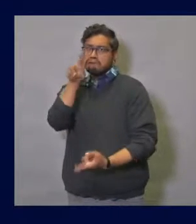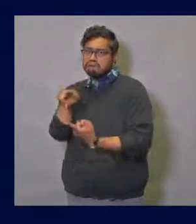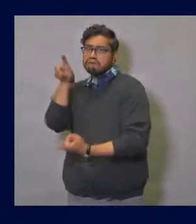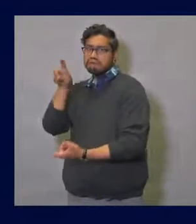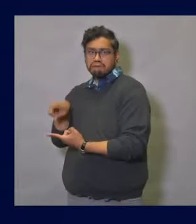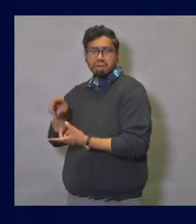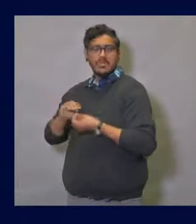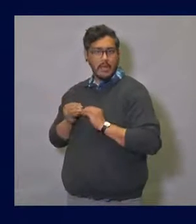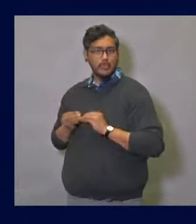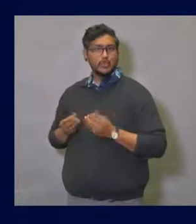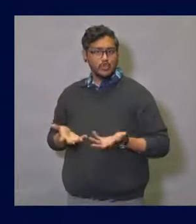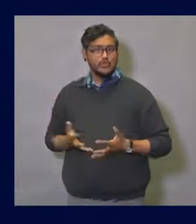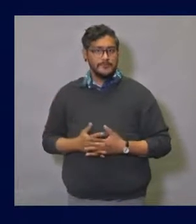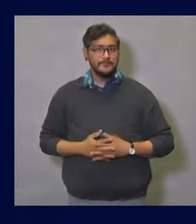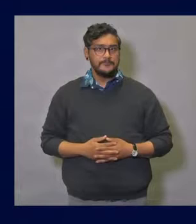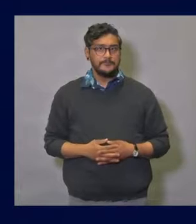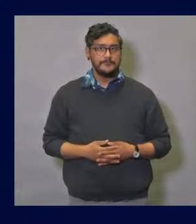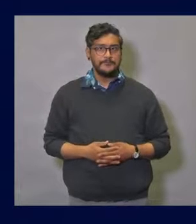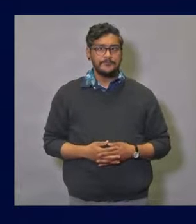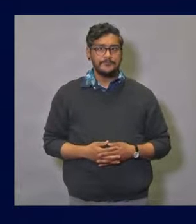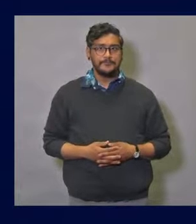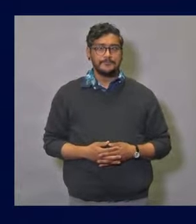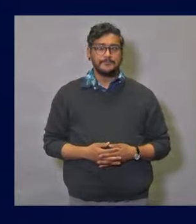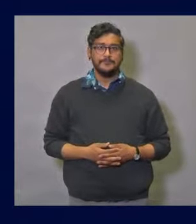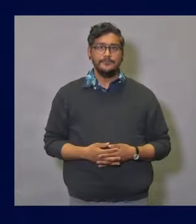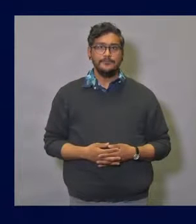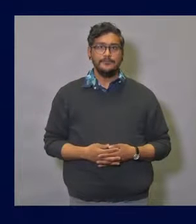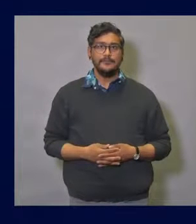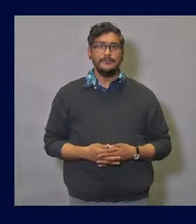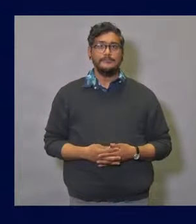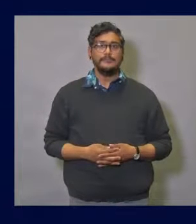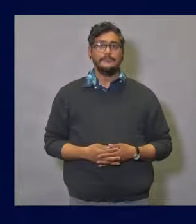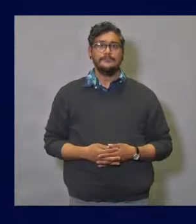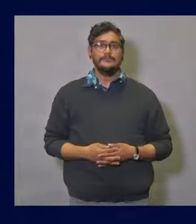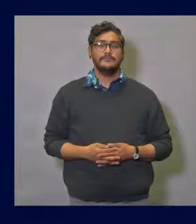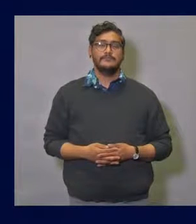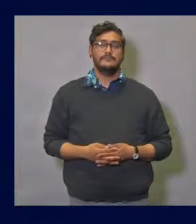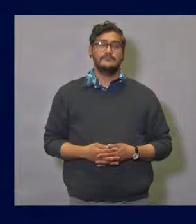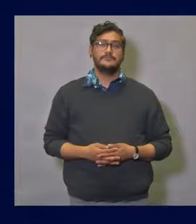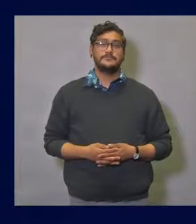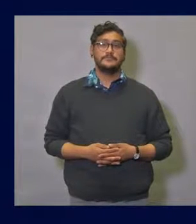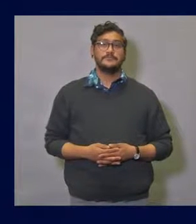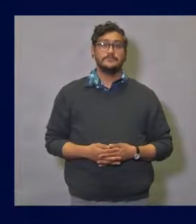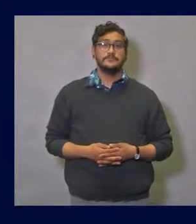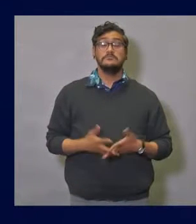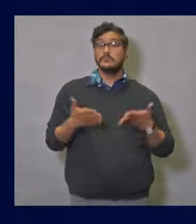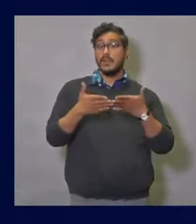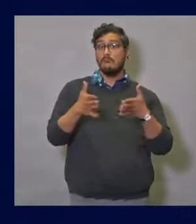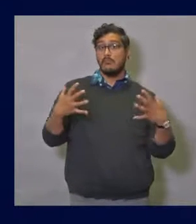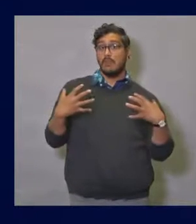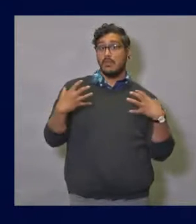COMENZANDO A TENER UN EFECTO EN